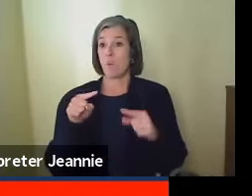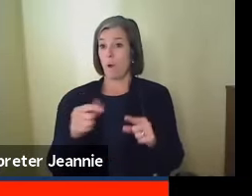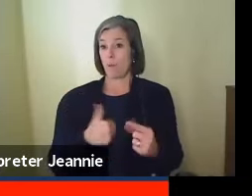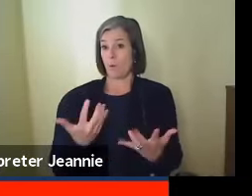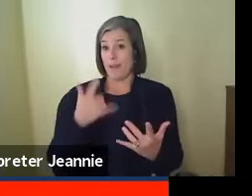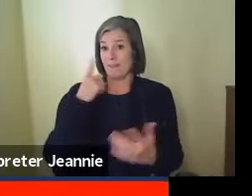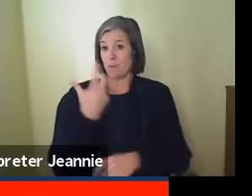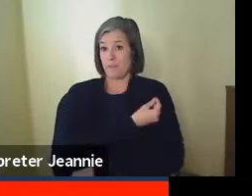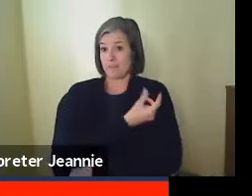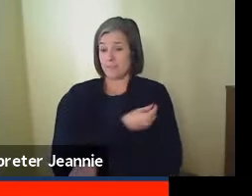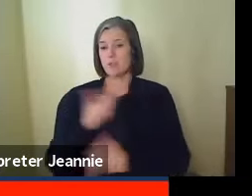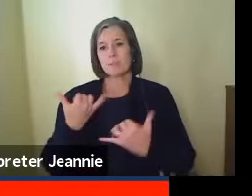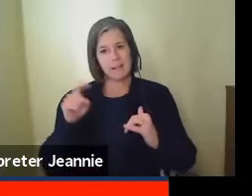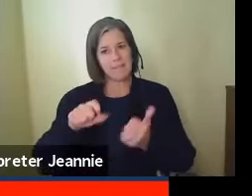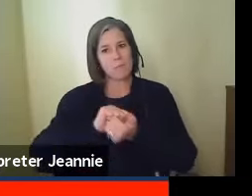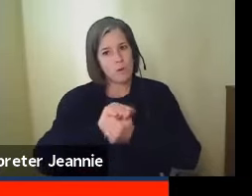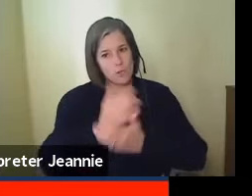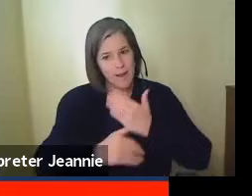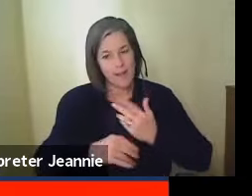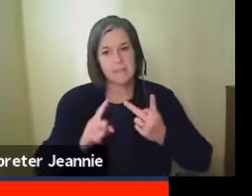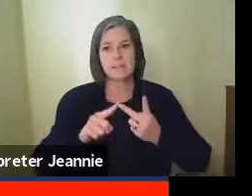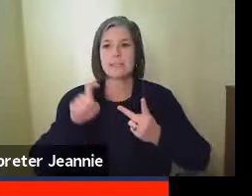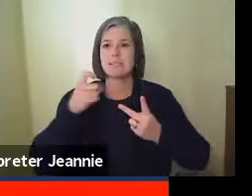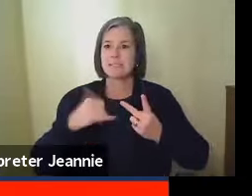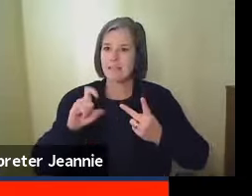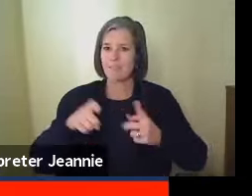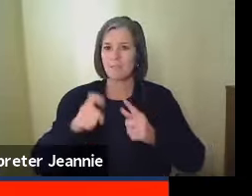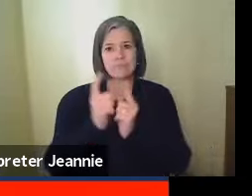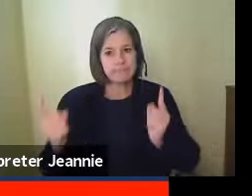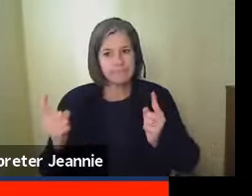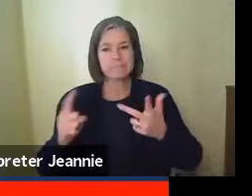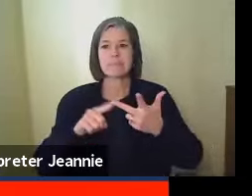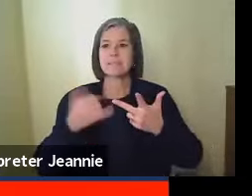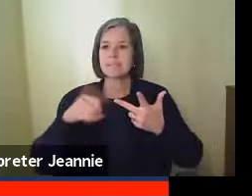you still have to wash your hands. You still have to stay apart. You still need to stay home especially if you are sick